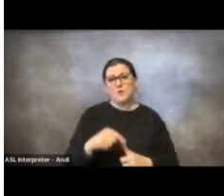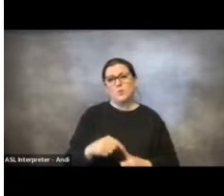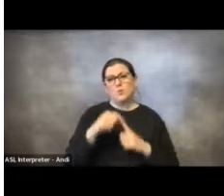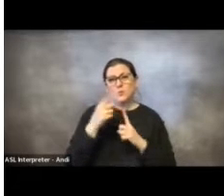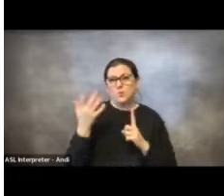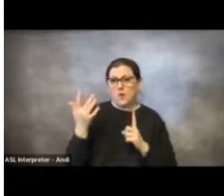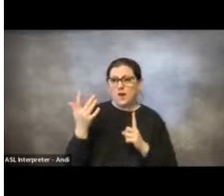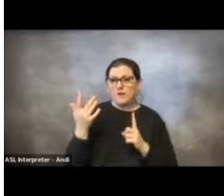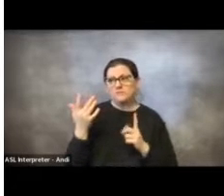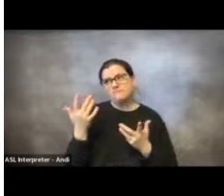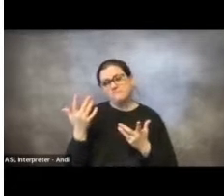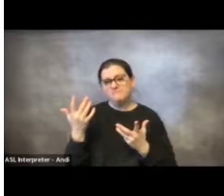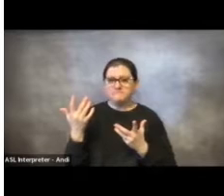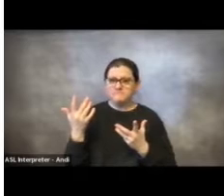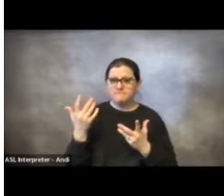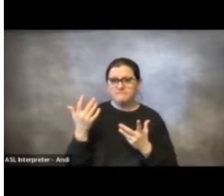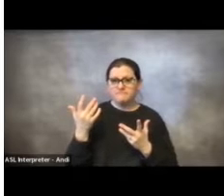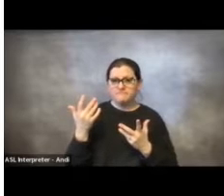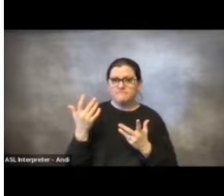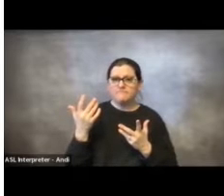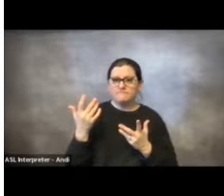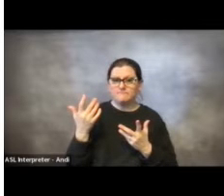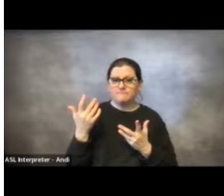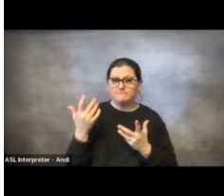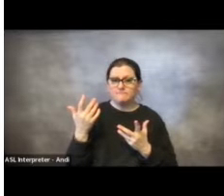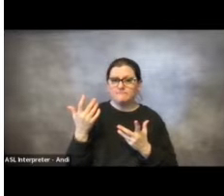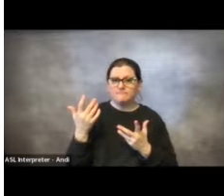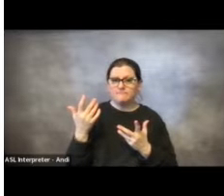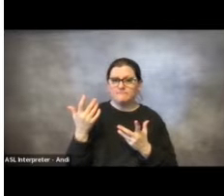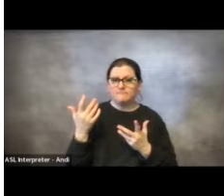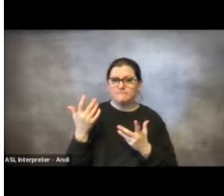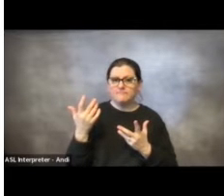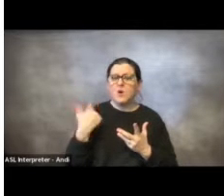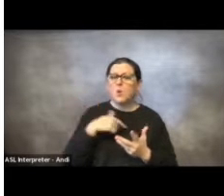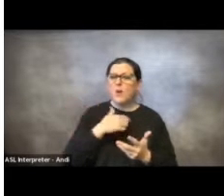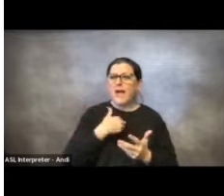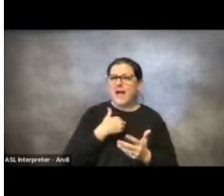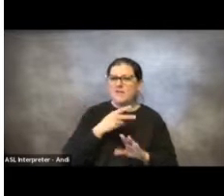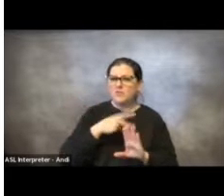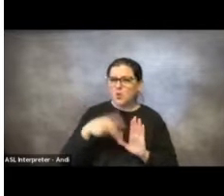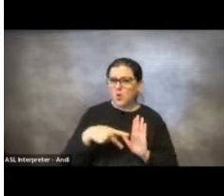Well, what we have programs that can actually work in this